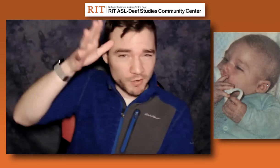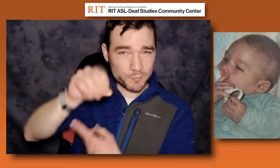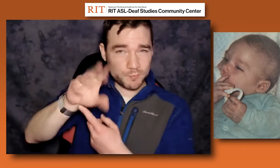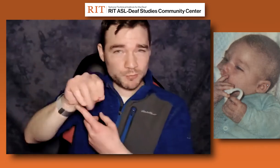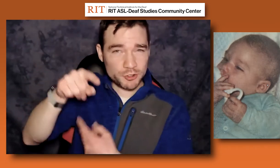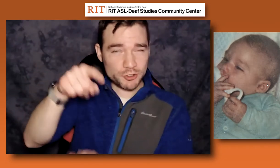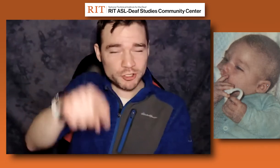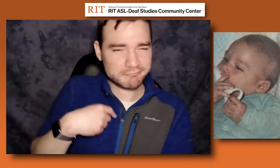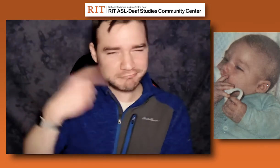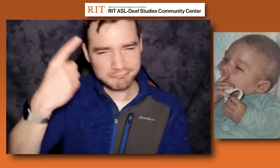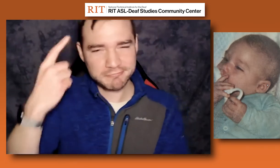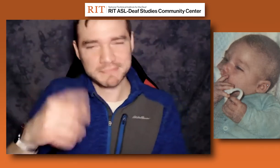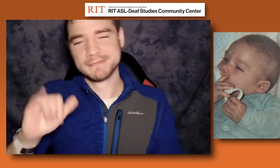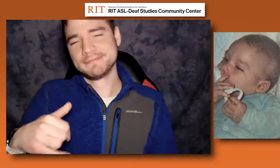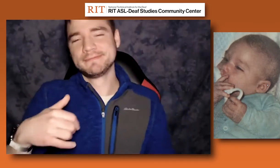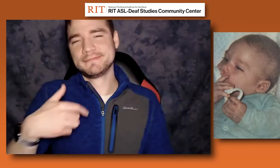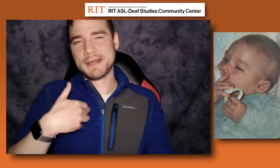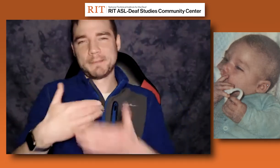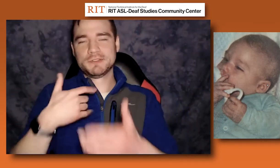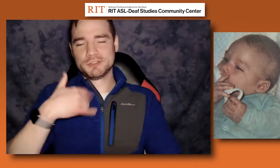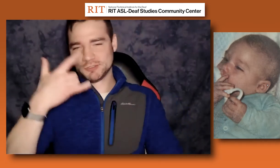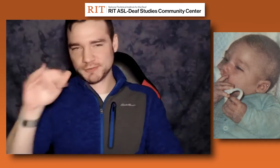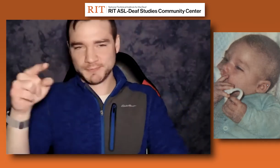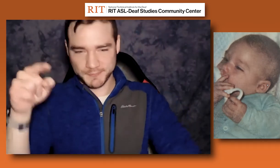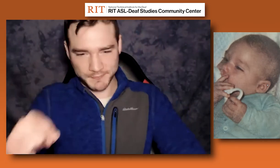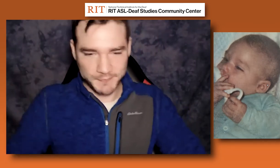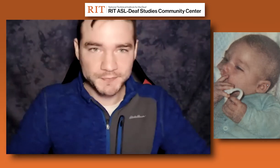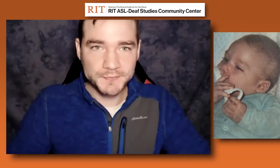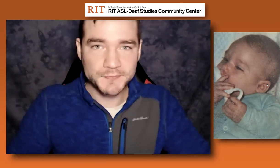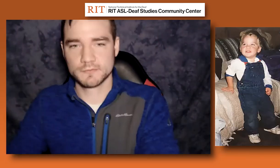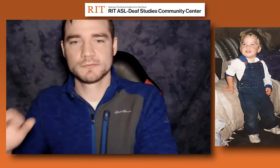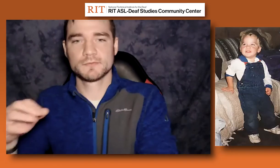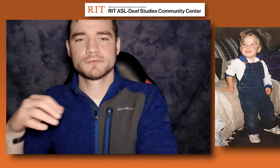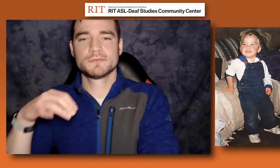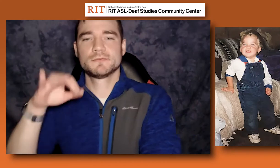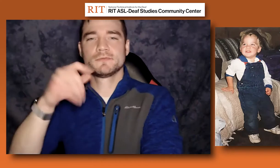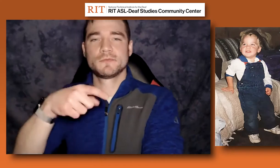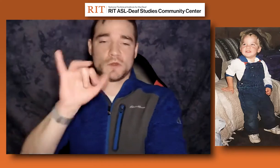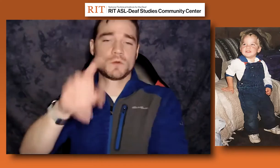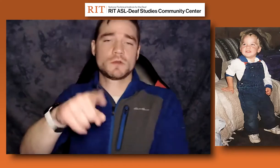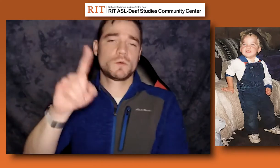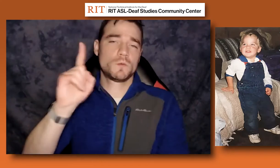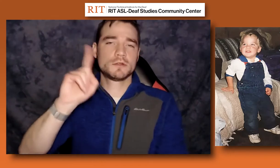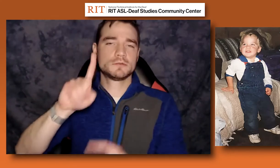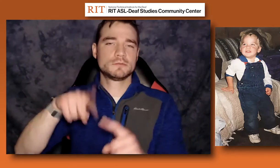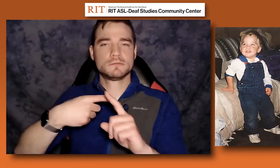I don't know if it was my biological mother or father, but this is one of the only ones I have.